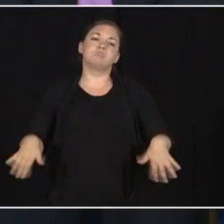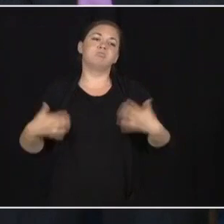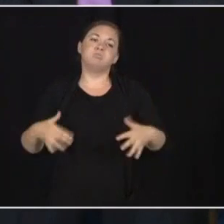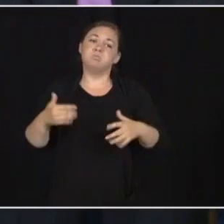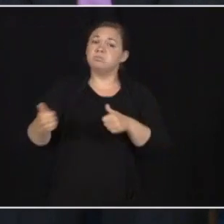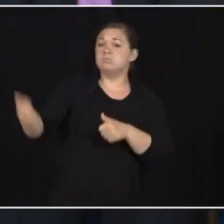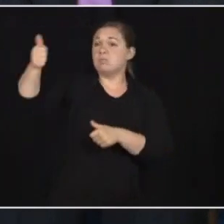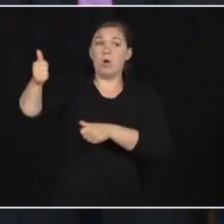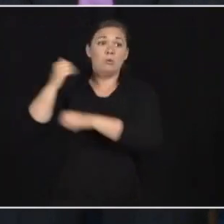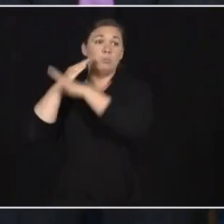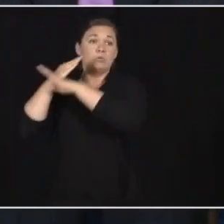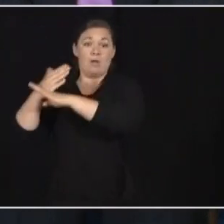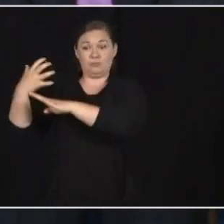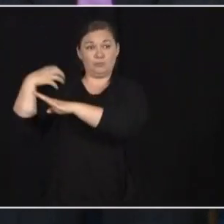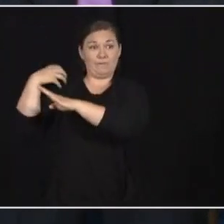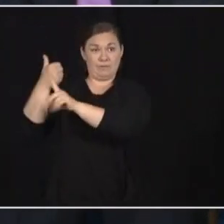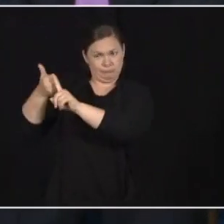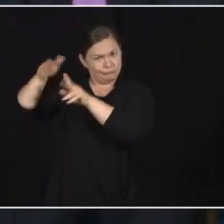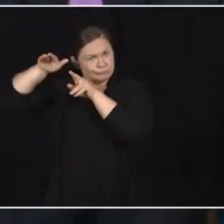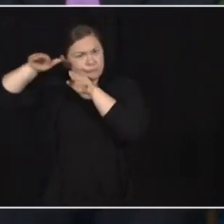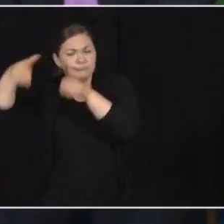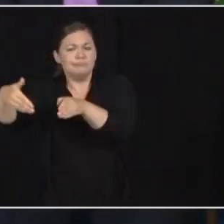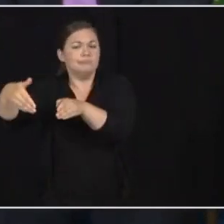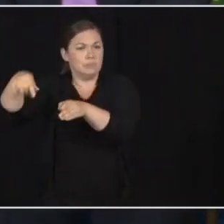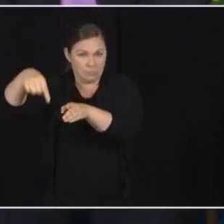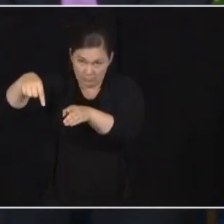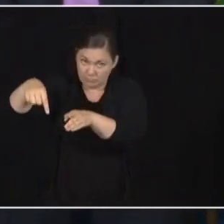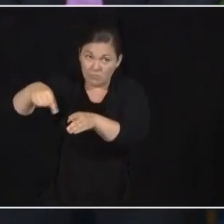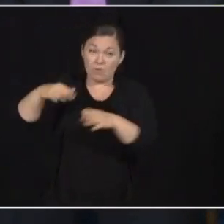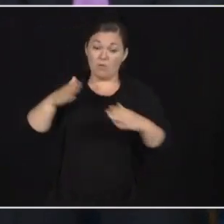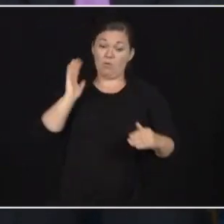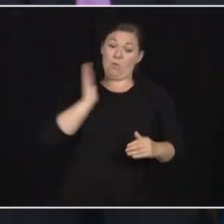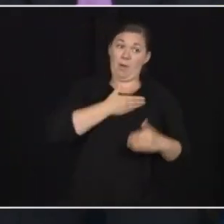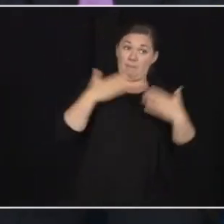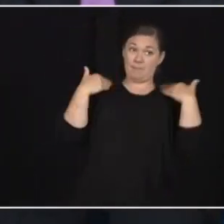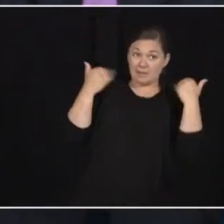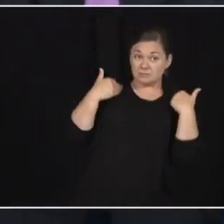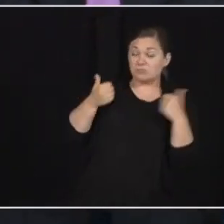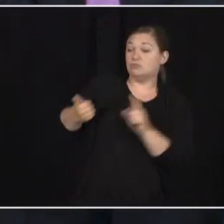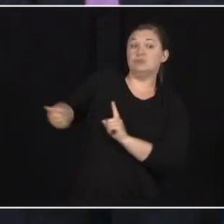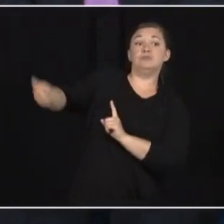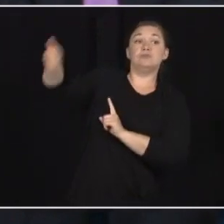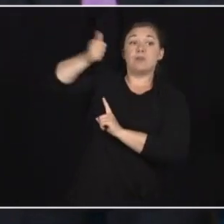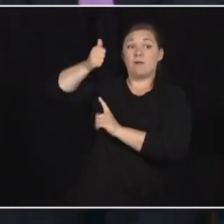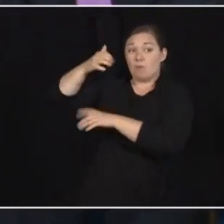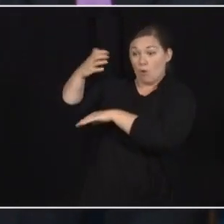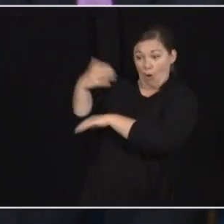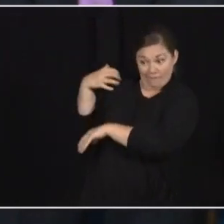Safety is top of mind. This is something that Ontario's cheap prevention officer is focused on.